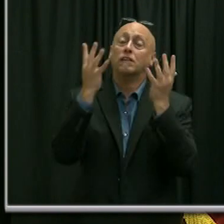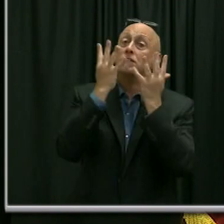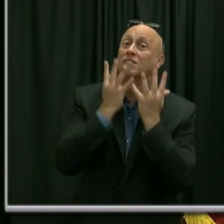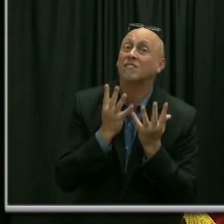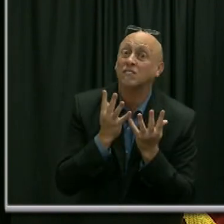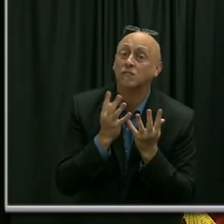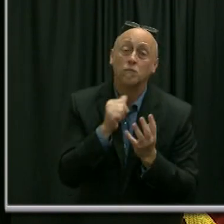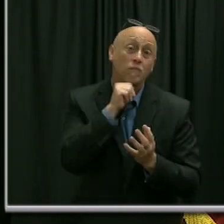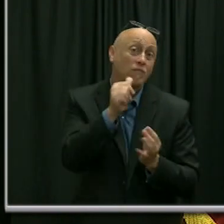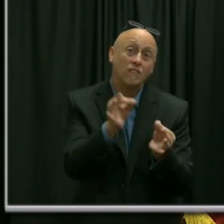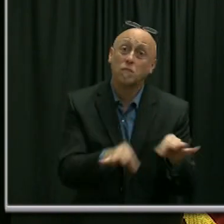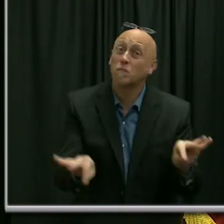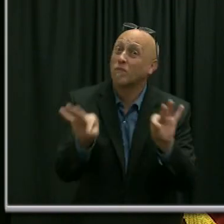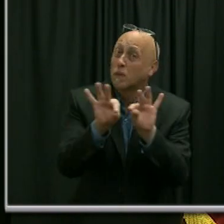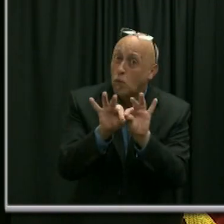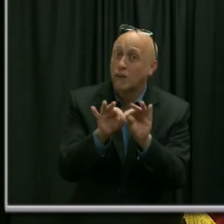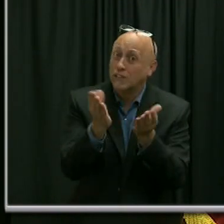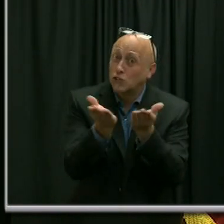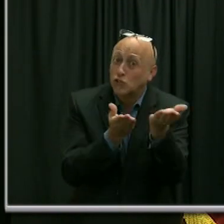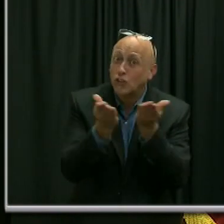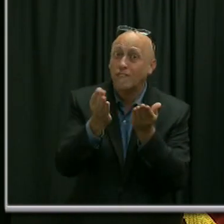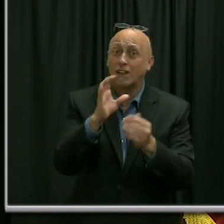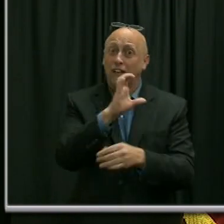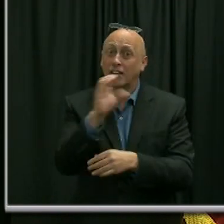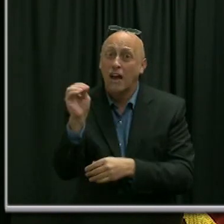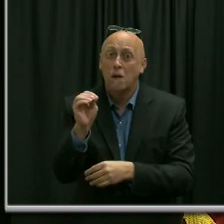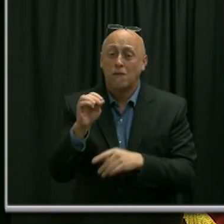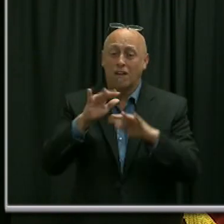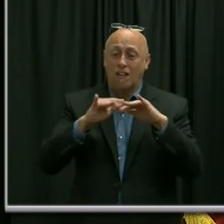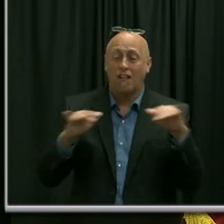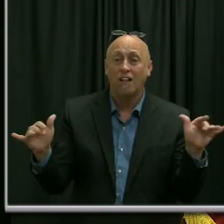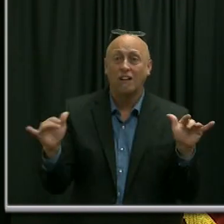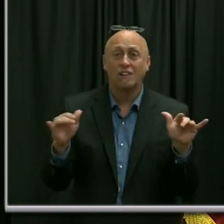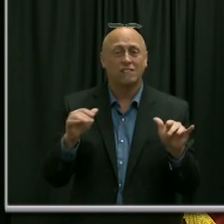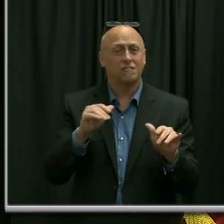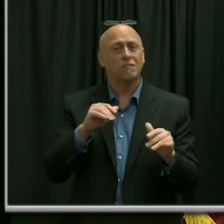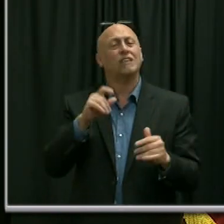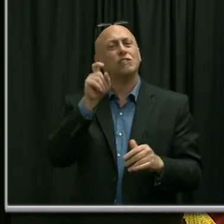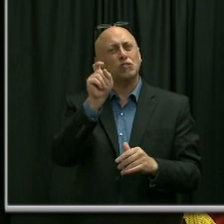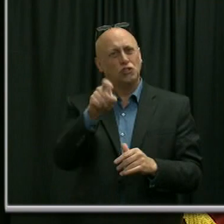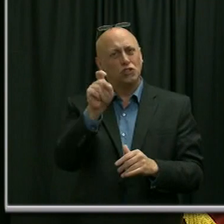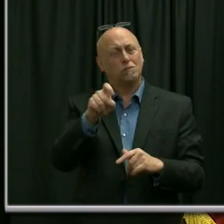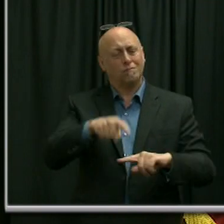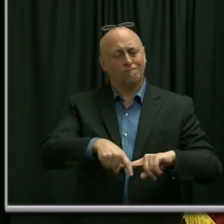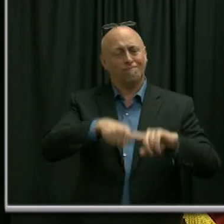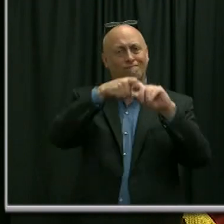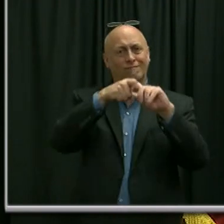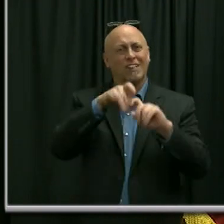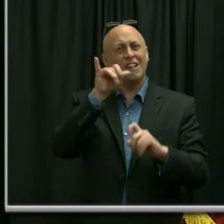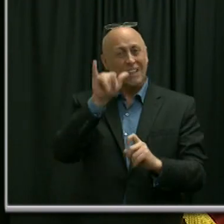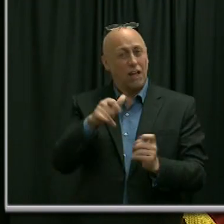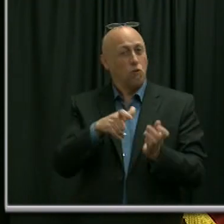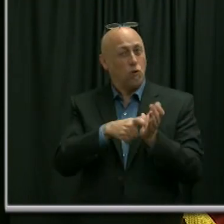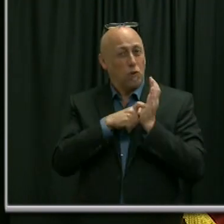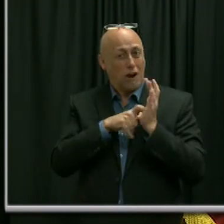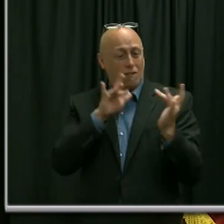NEEDS TO NASHVILLE RESIDENTS. UNFORTUNATELY NONESSENTIAL SERVICES THAT REQUIRE DIRECT